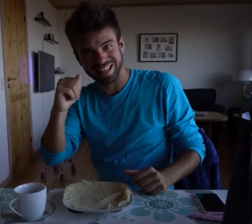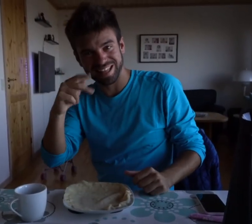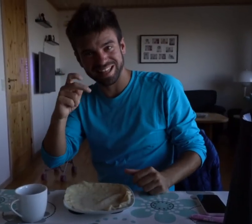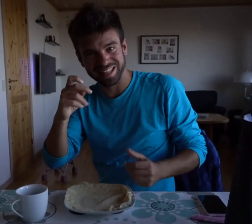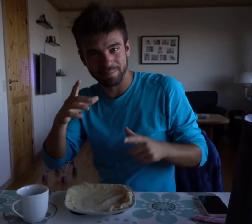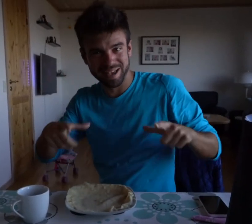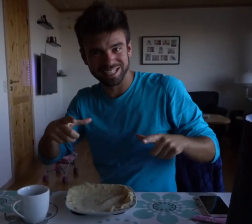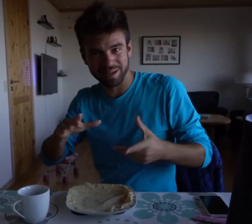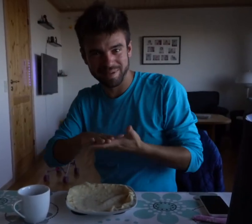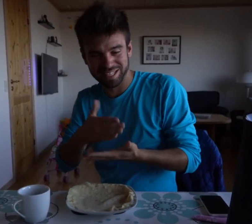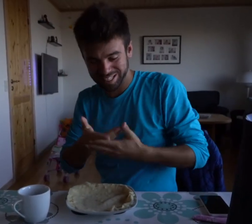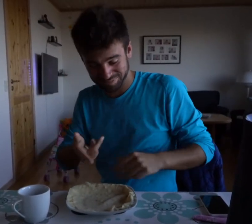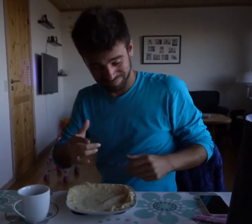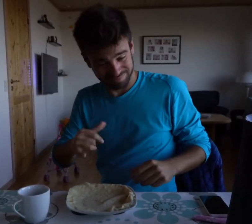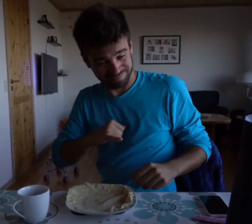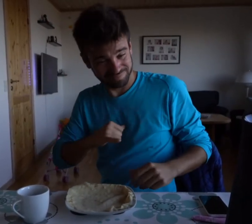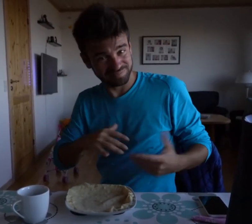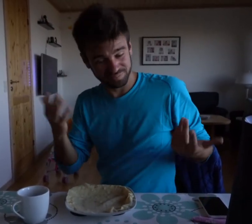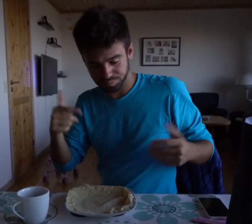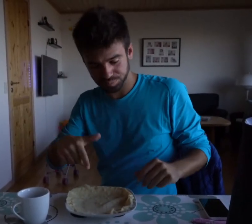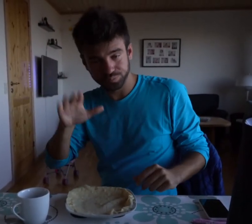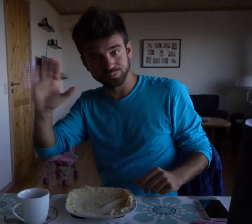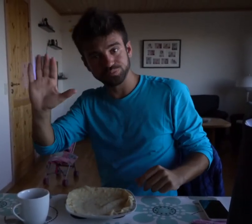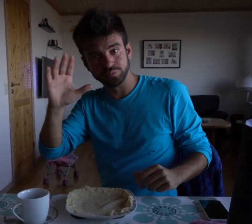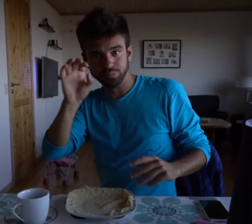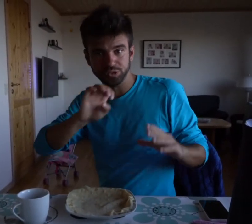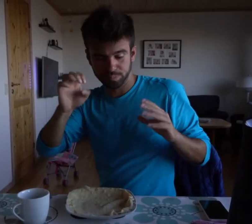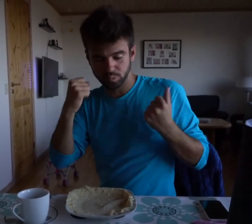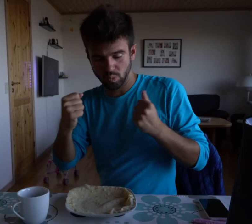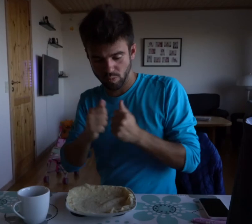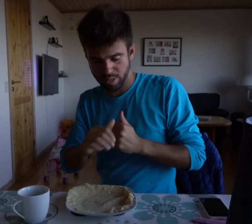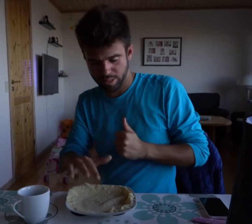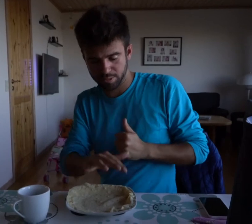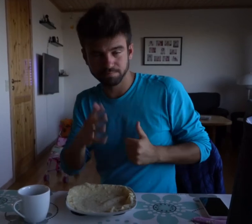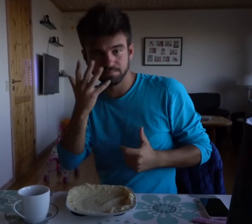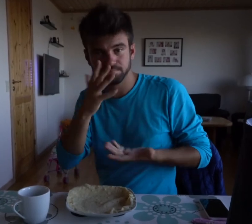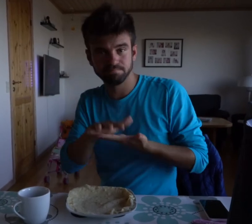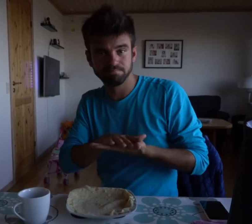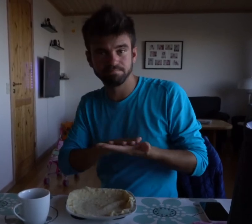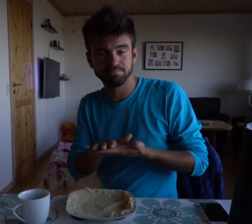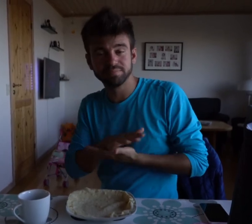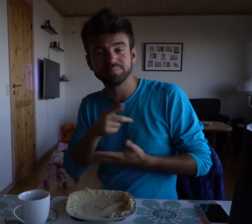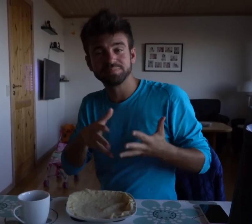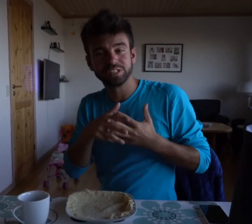This is how Europeans tend to make them, thin. Americans tend to make them really thick.